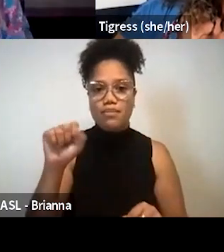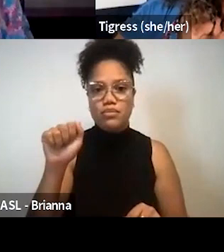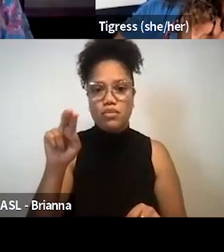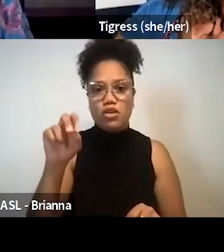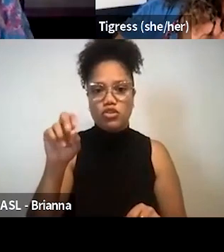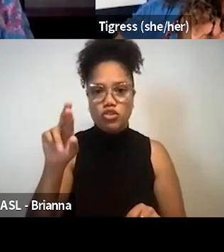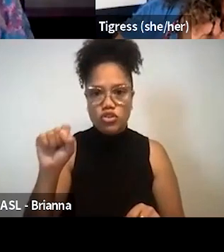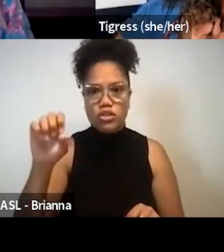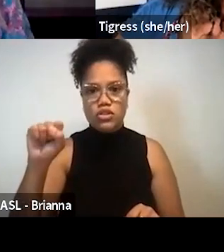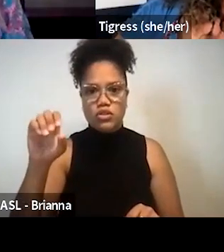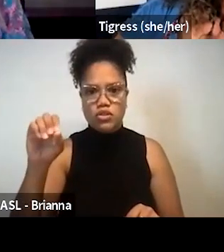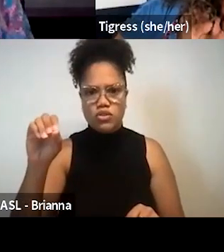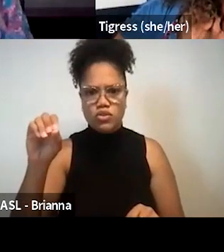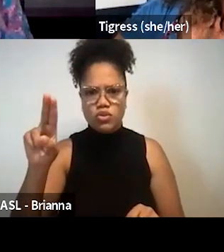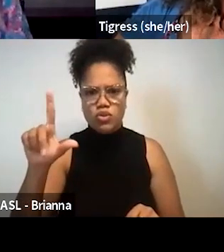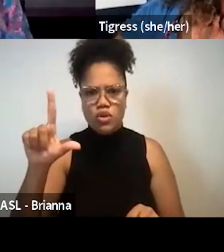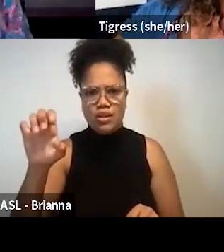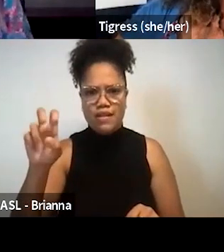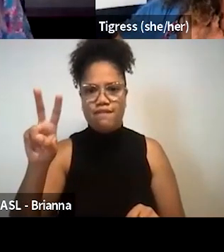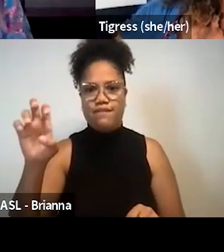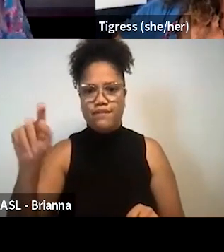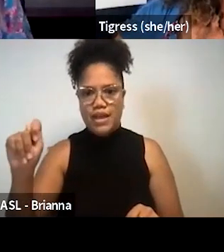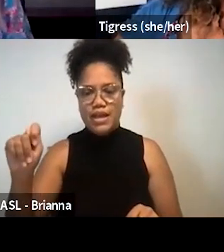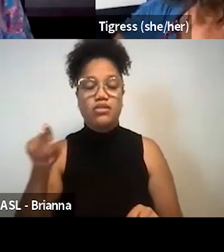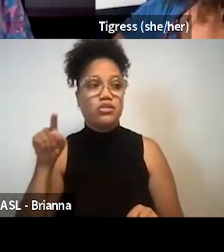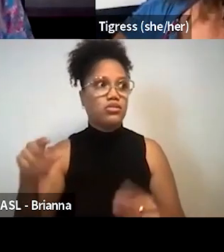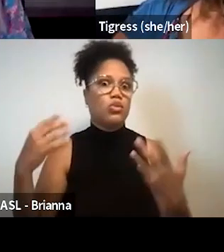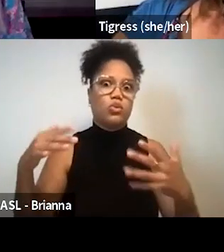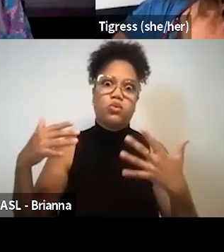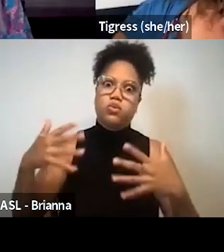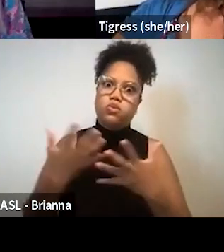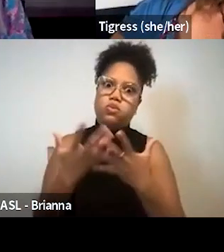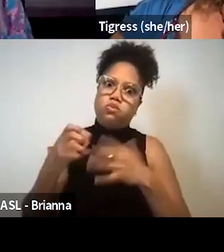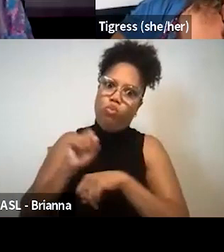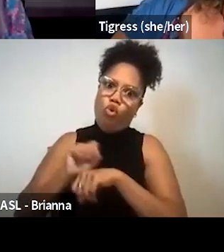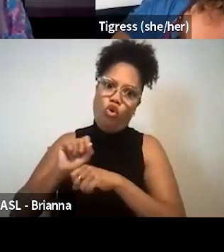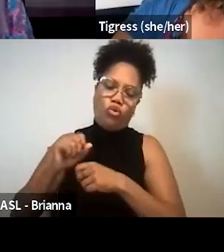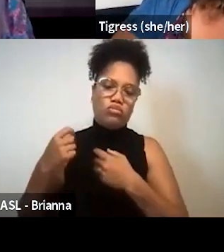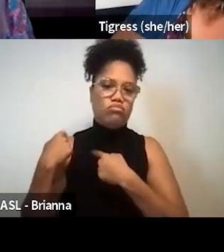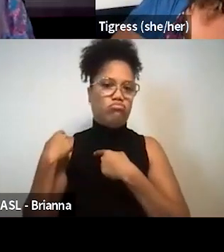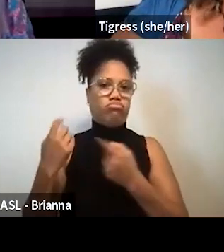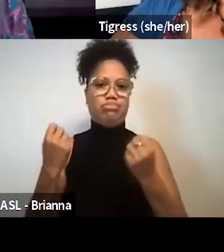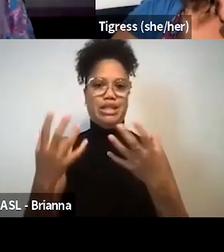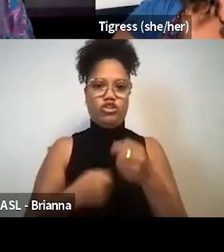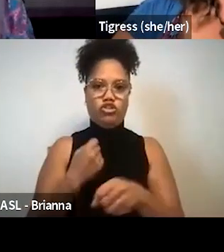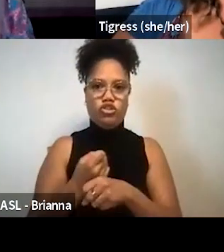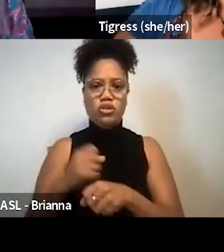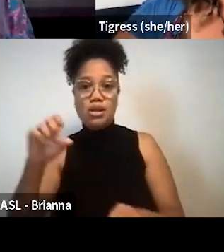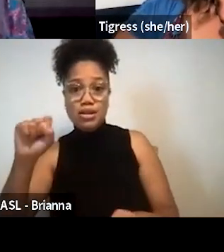dad, has also she's the one that has done the tremendous work over the years. Yes. And Sandra, if you're not familiar with Sandra's